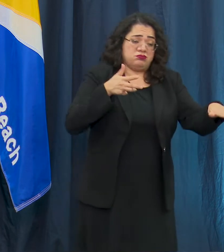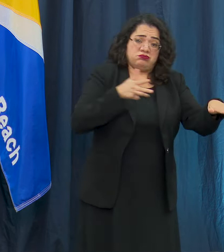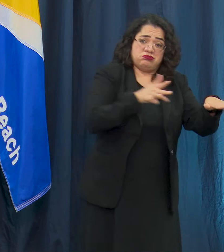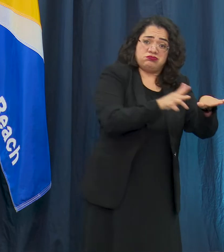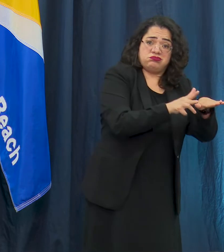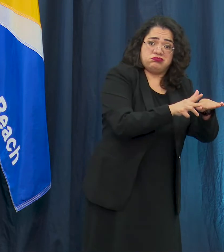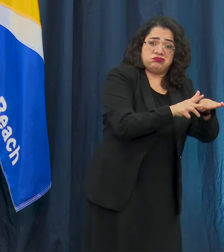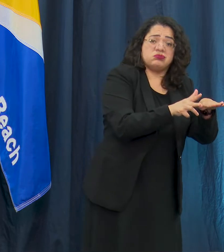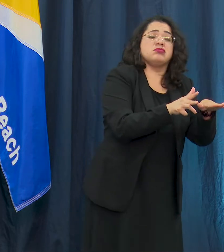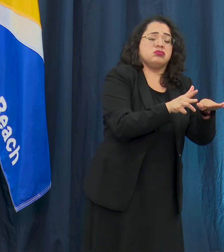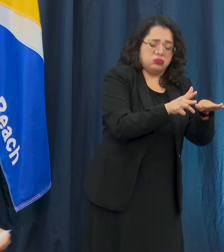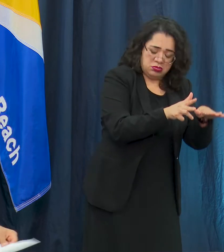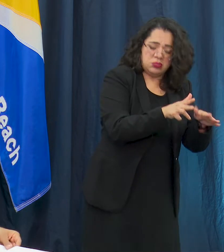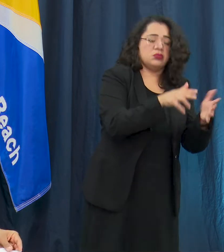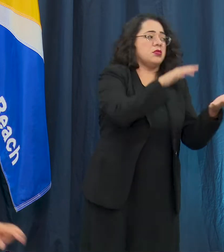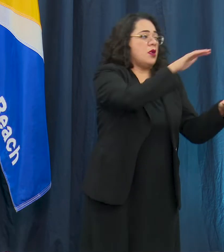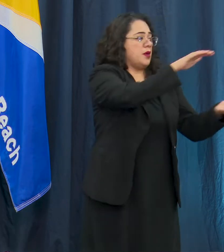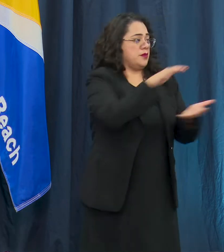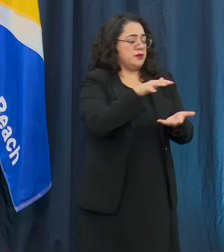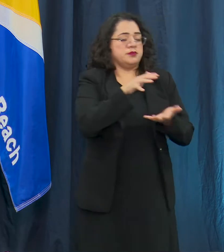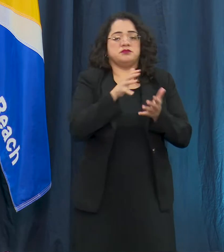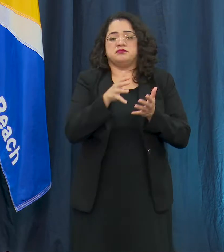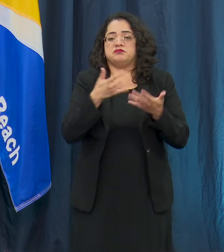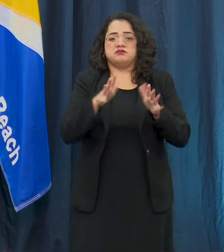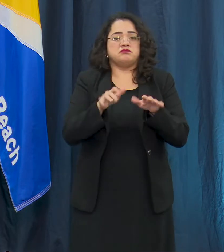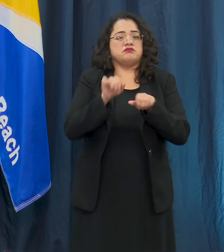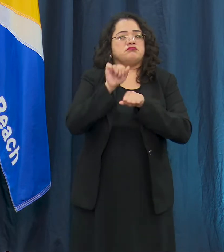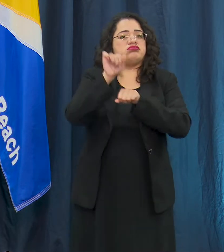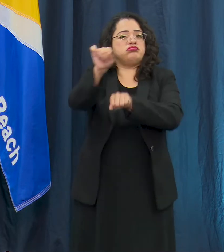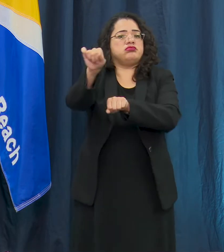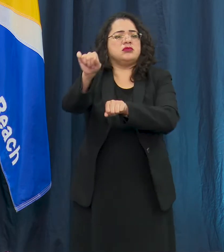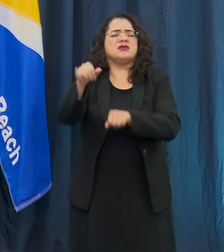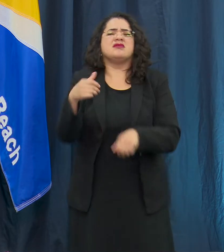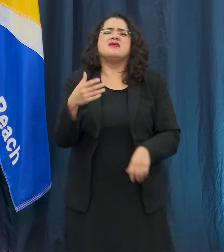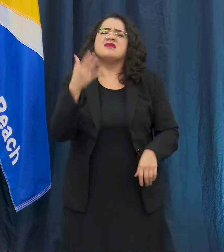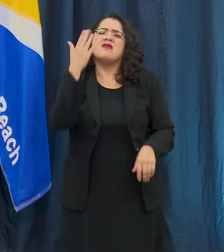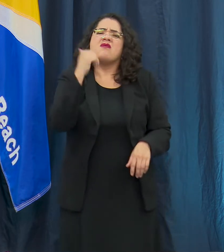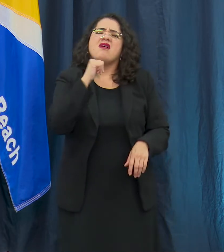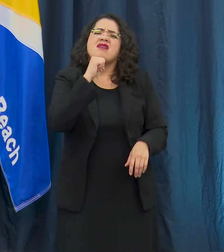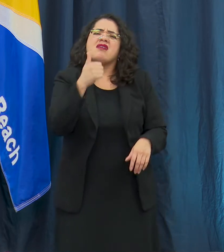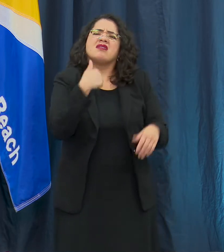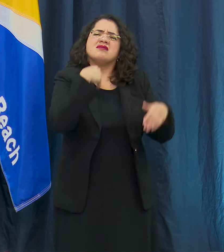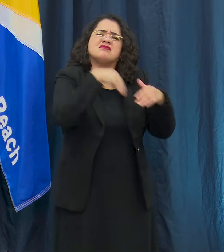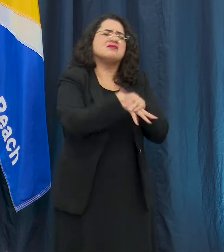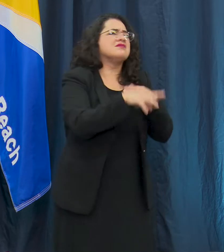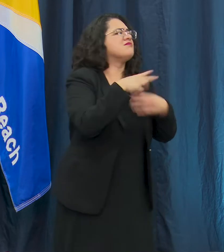I've been asked why only curbside? Why can't we go inside the stores? It's